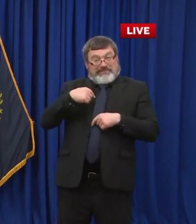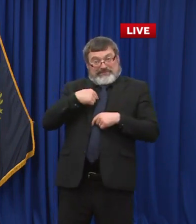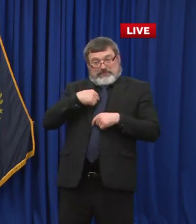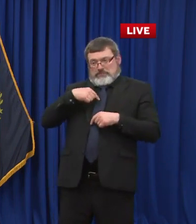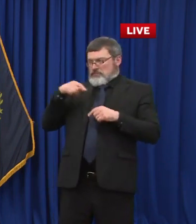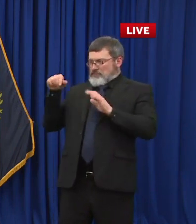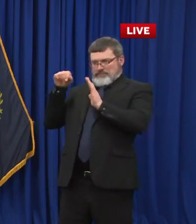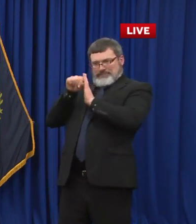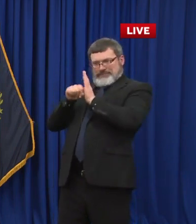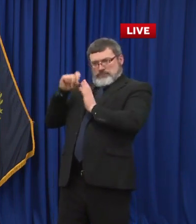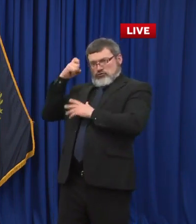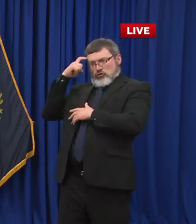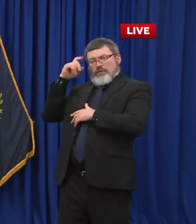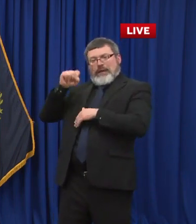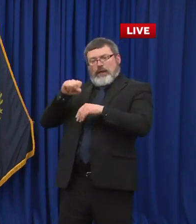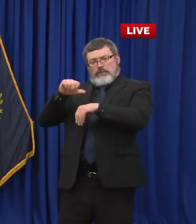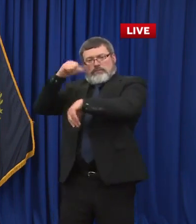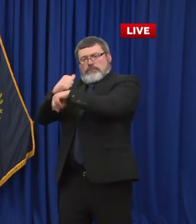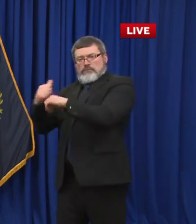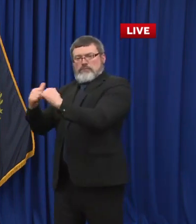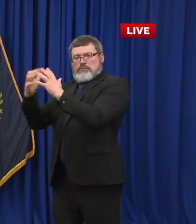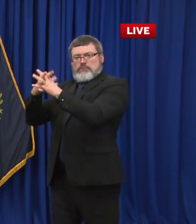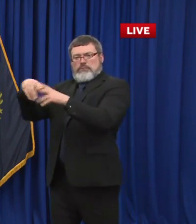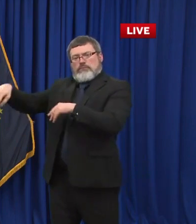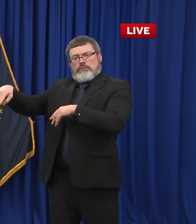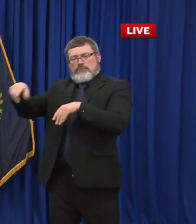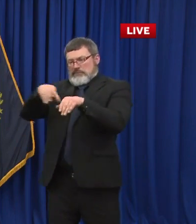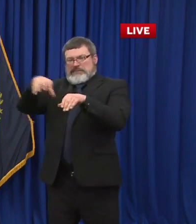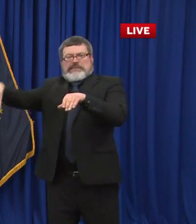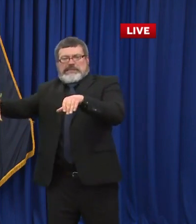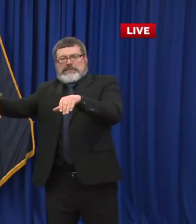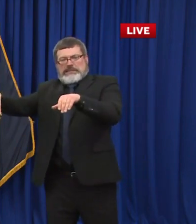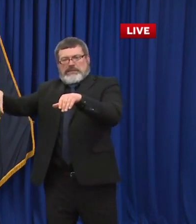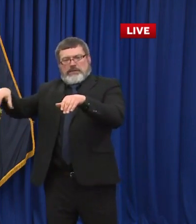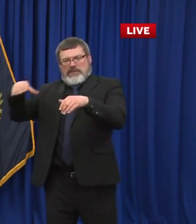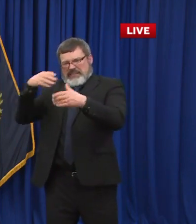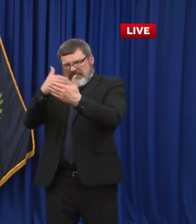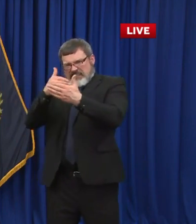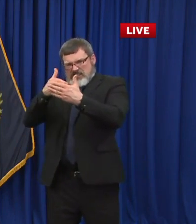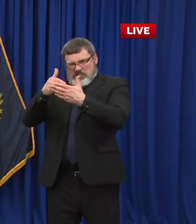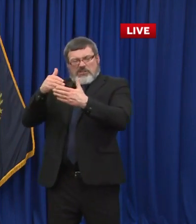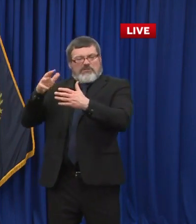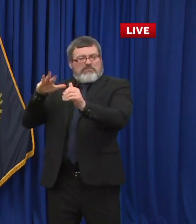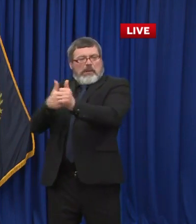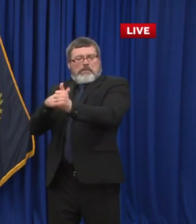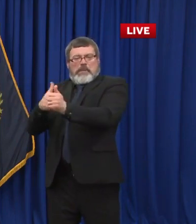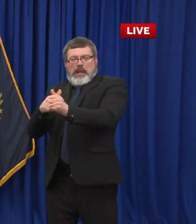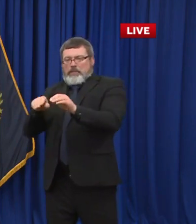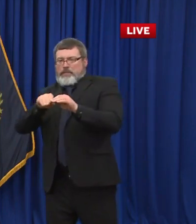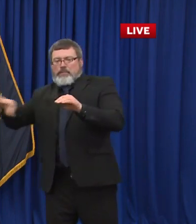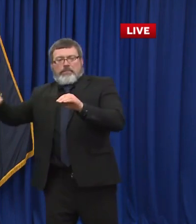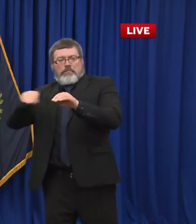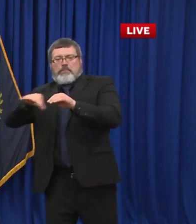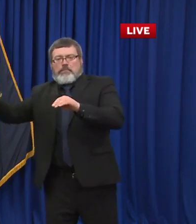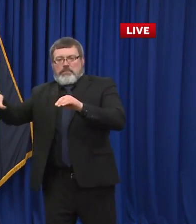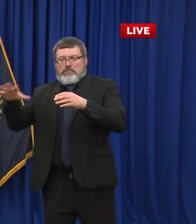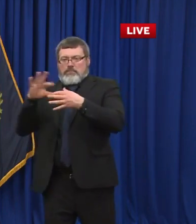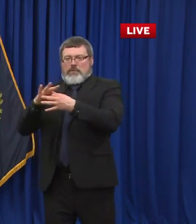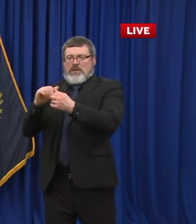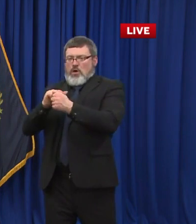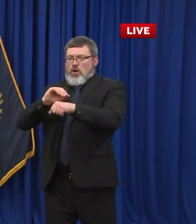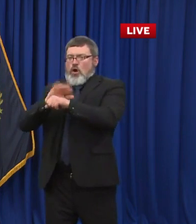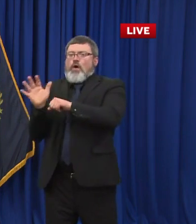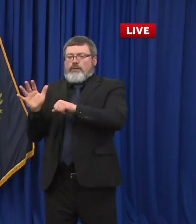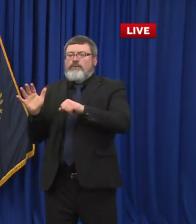AND THE STATE HAS THE OPTION OF STANDING UP ALTERNATE CARE SITES TO HELP OFFLOAD THE BURDEN ON THE HOSPITAL.